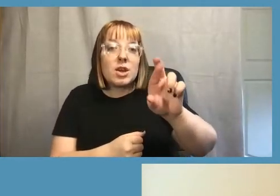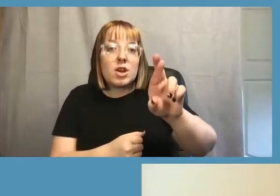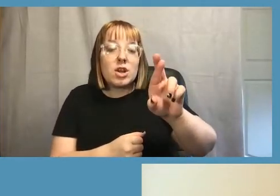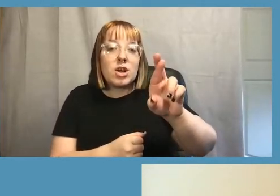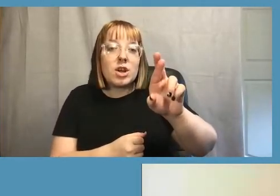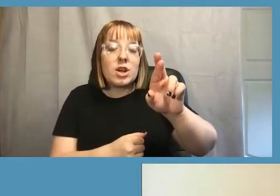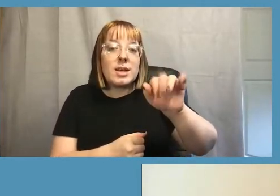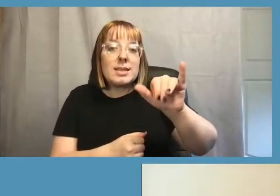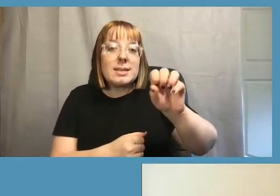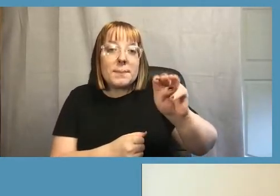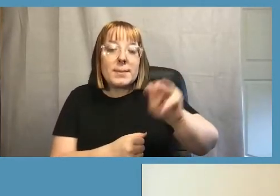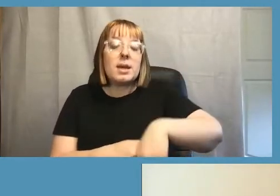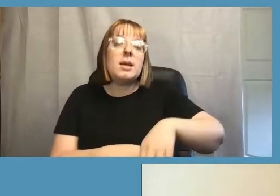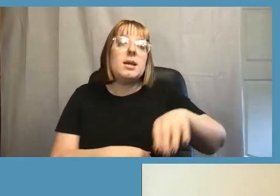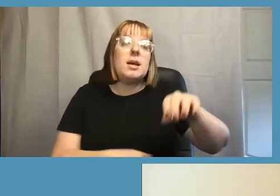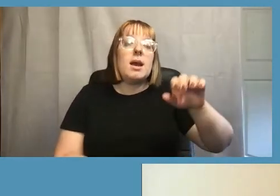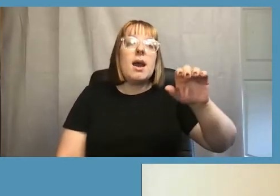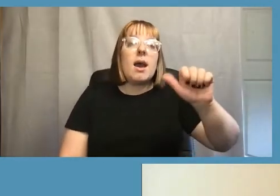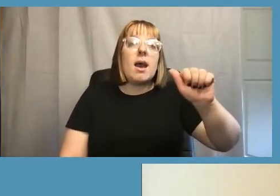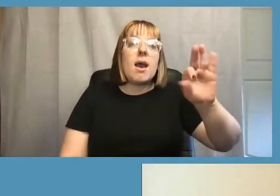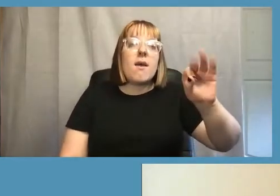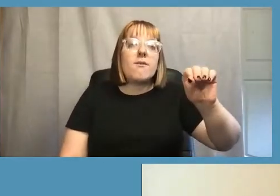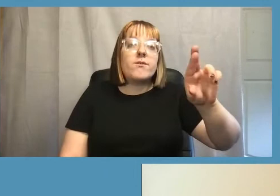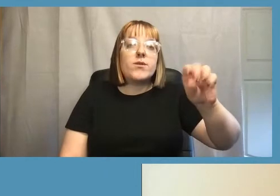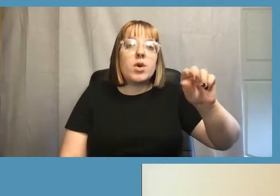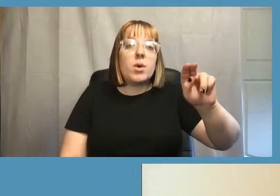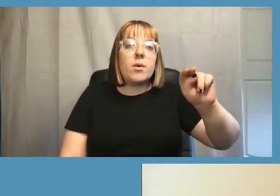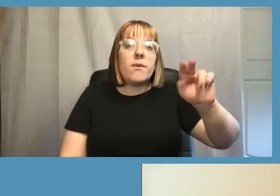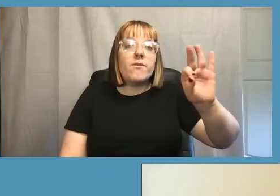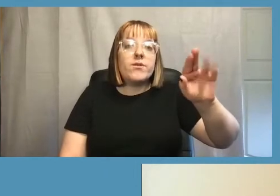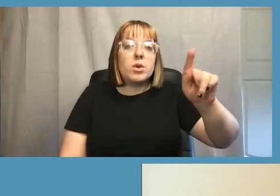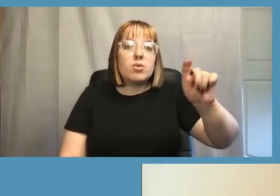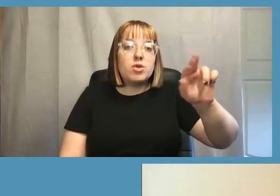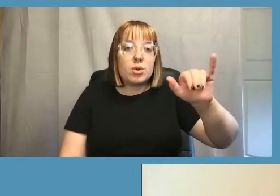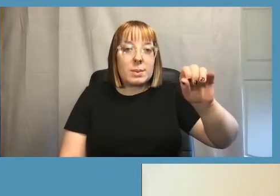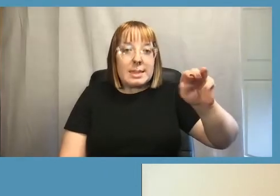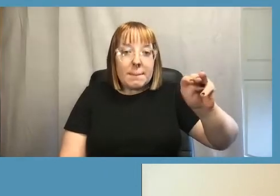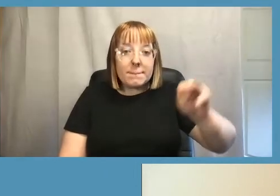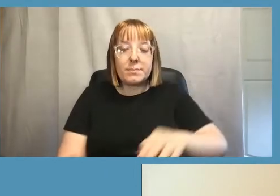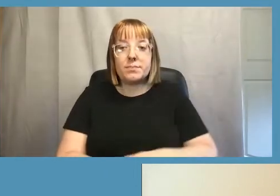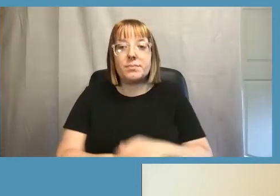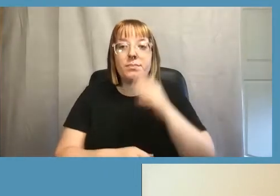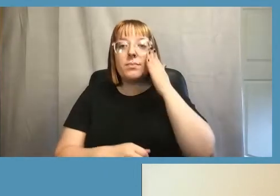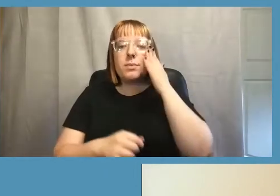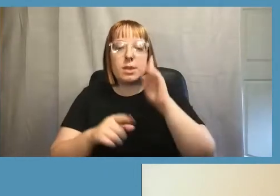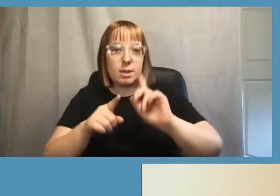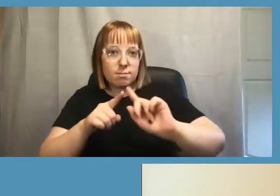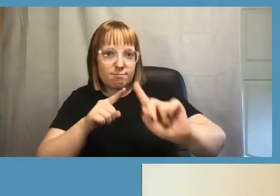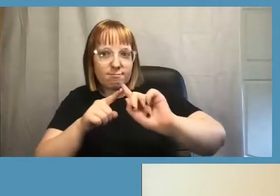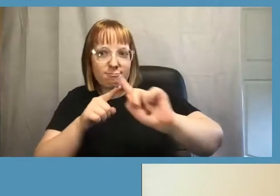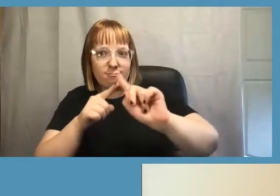dr gaskins teaches writes fabs and makes art using algorithms in machine learning